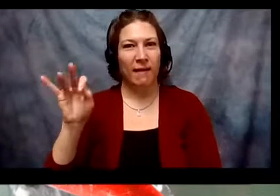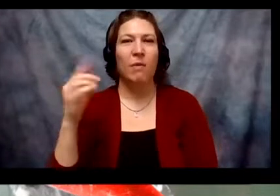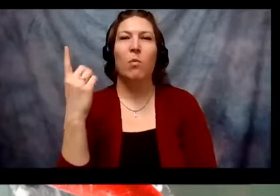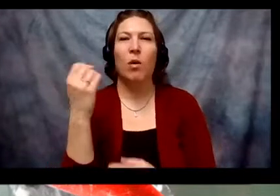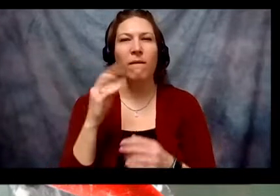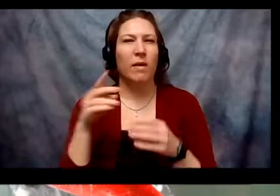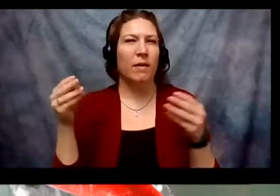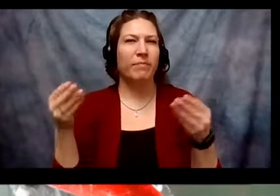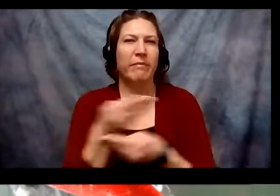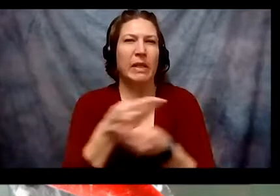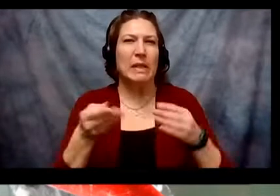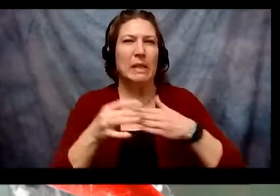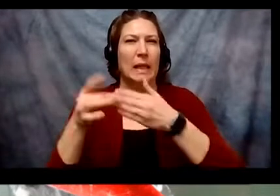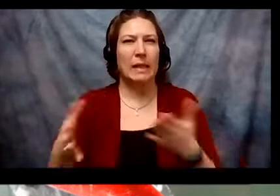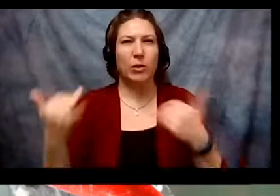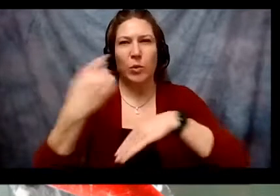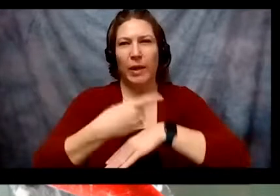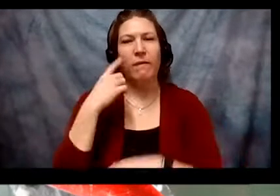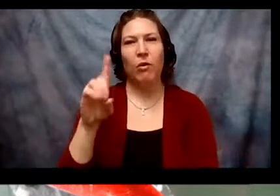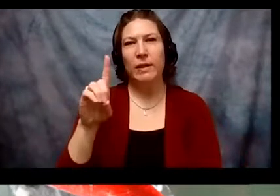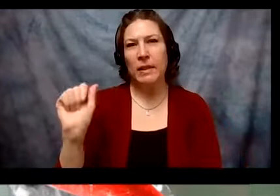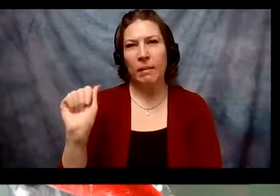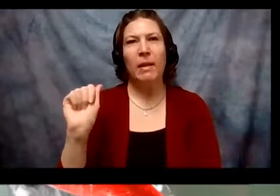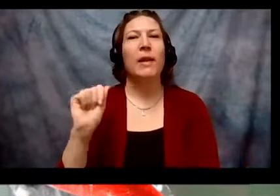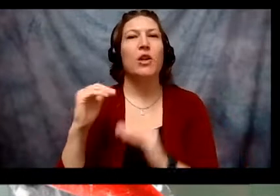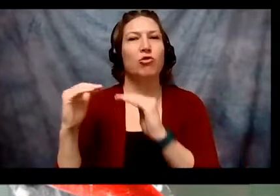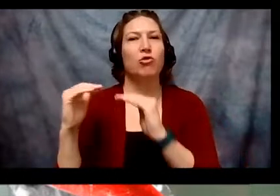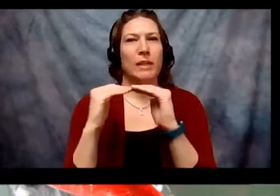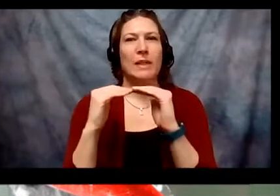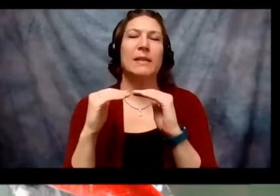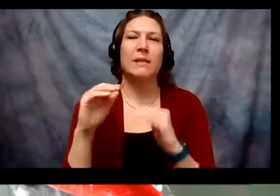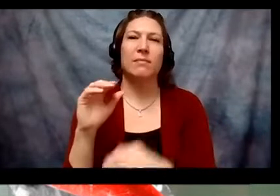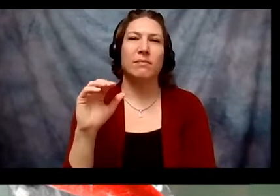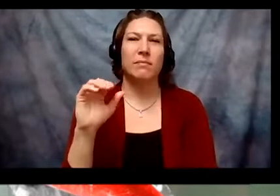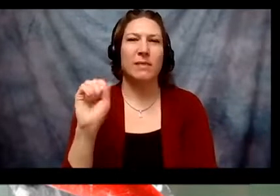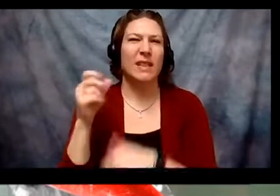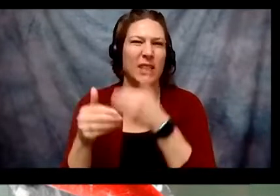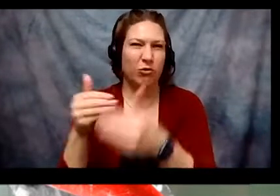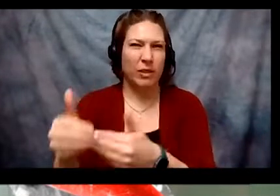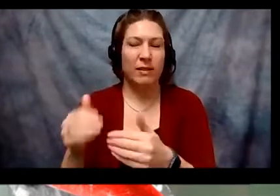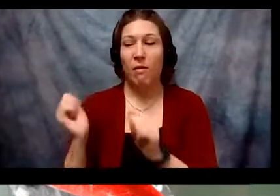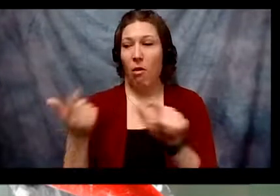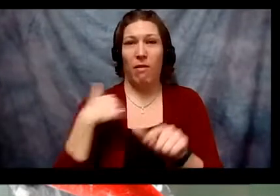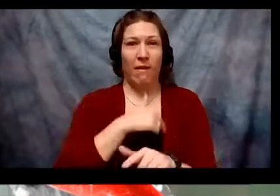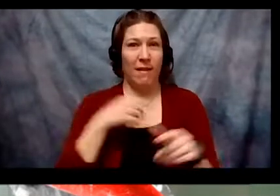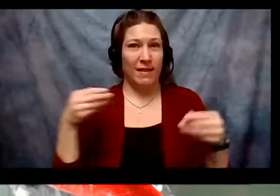today for the disability justice series. All of us facilitators will be introducing ourselves.